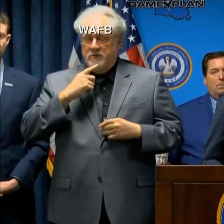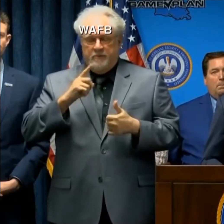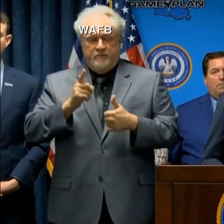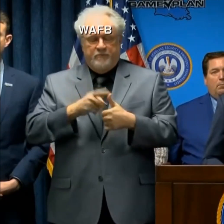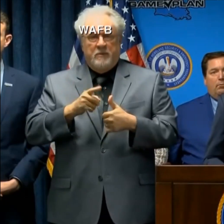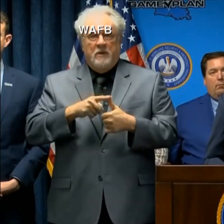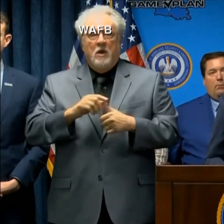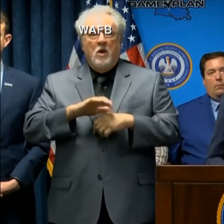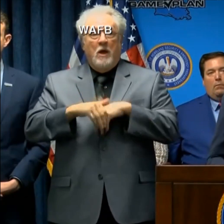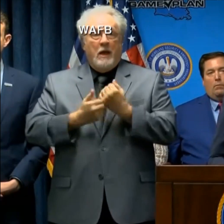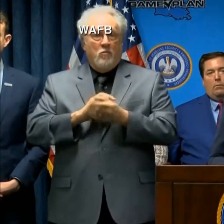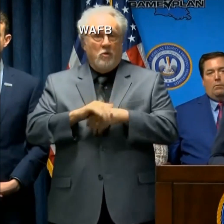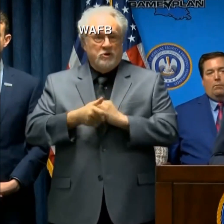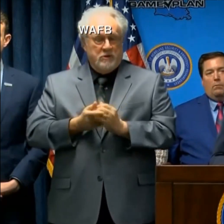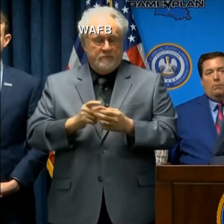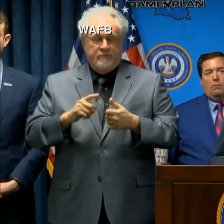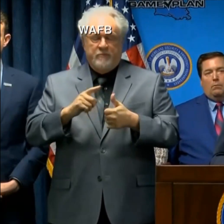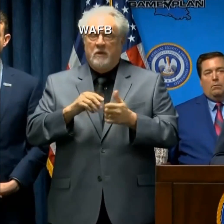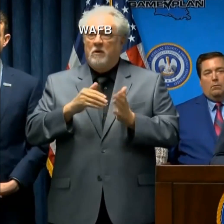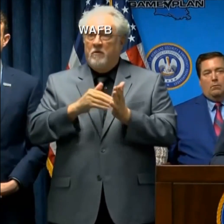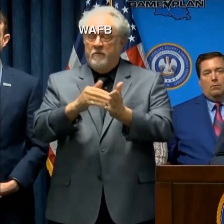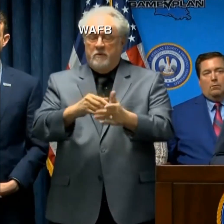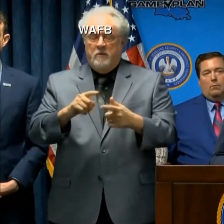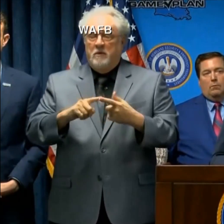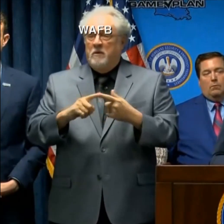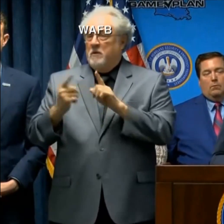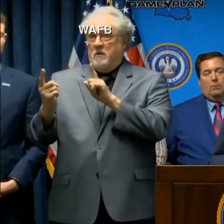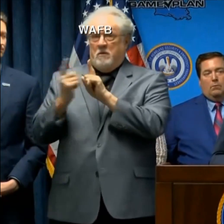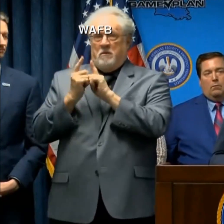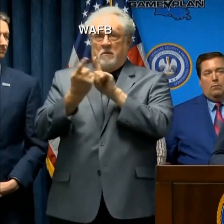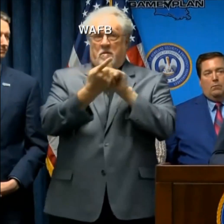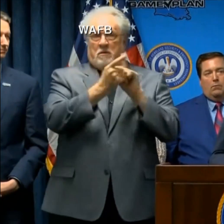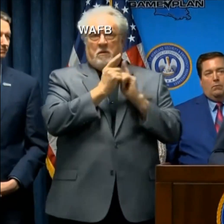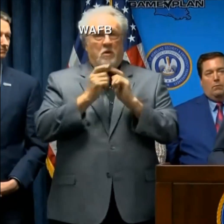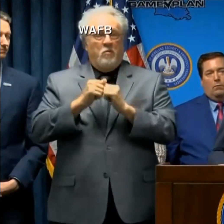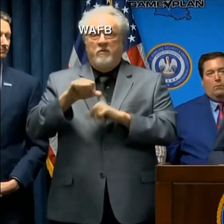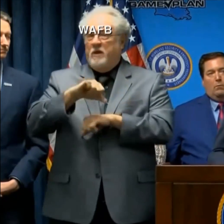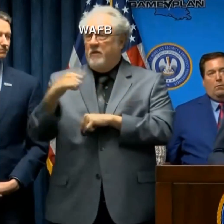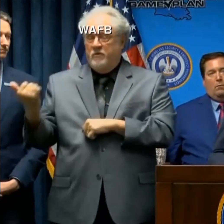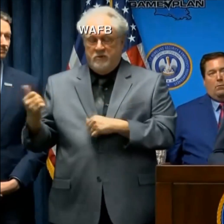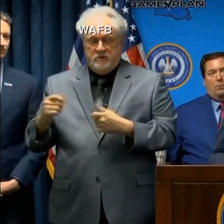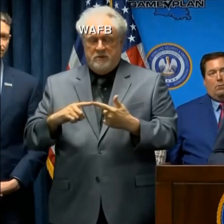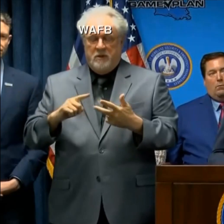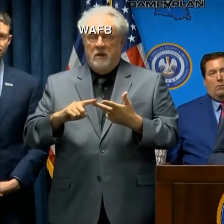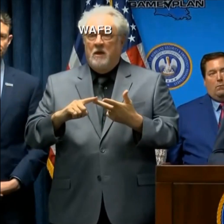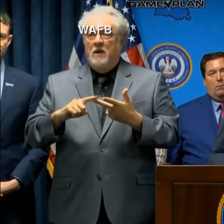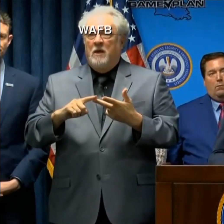frequent hand washing aboard in close contact with others covering your call